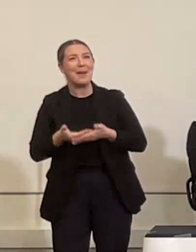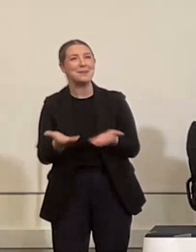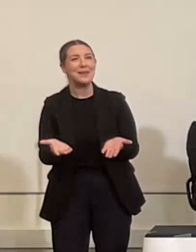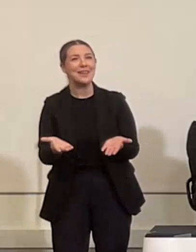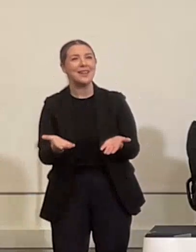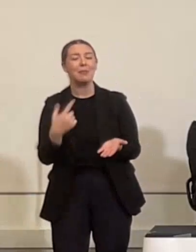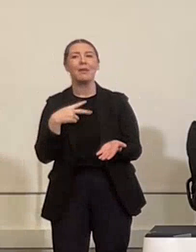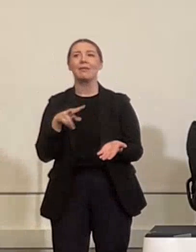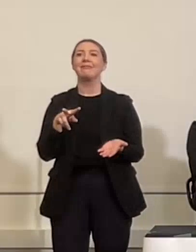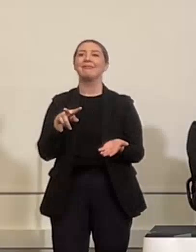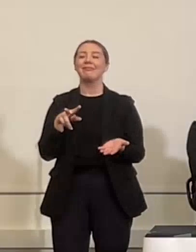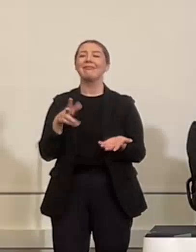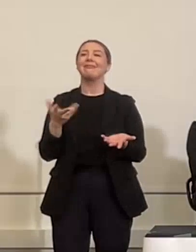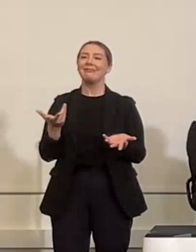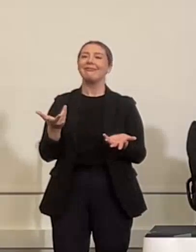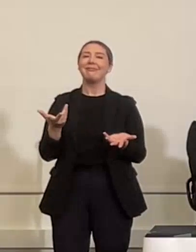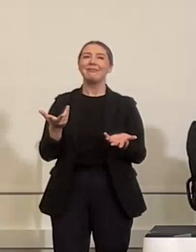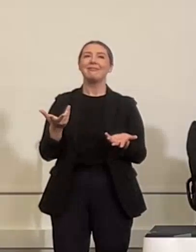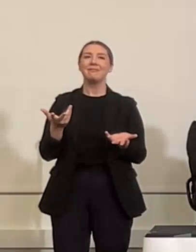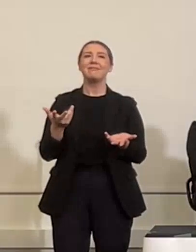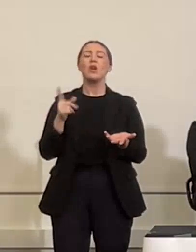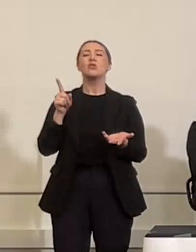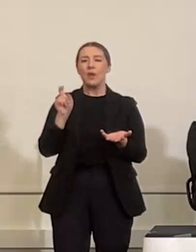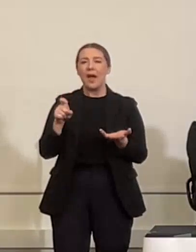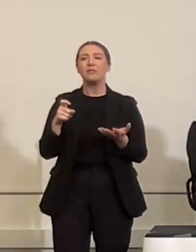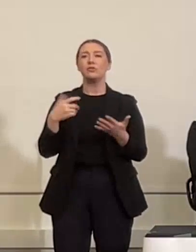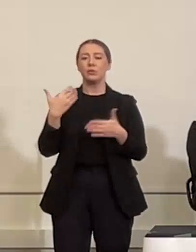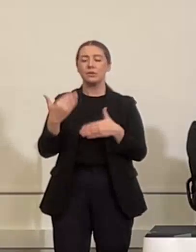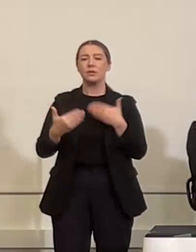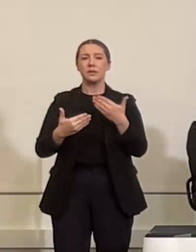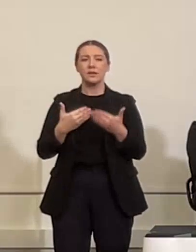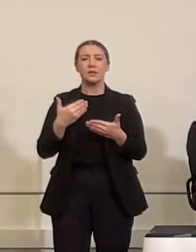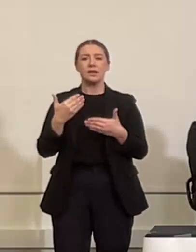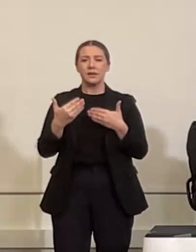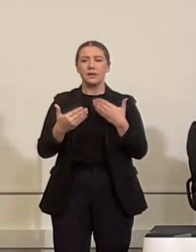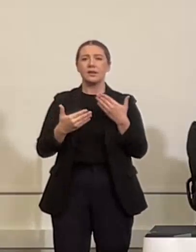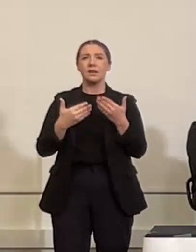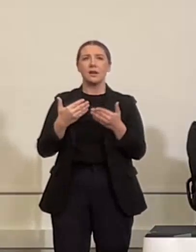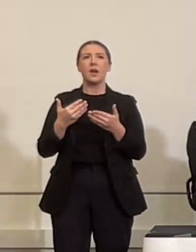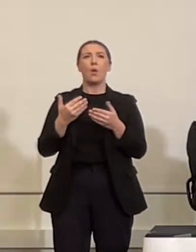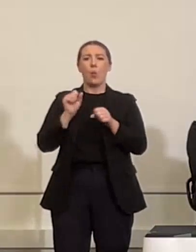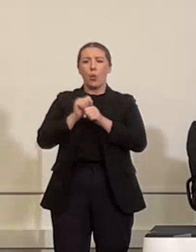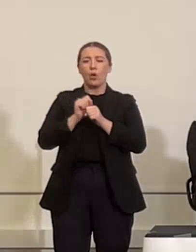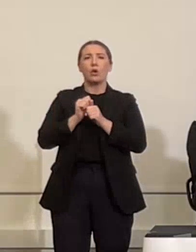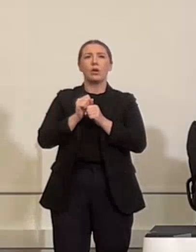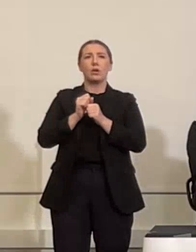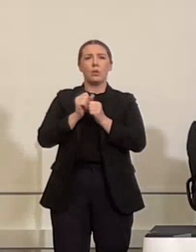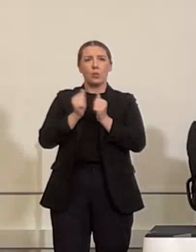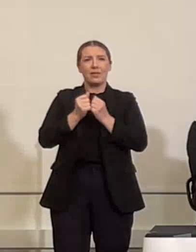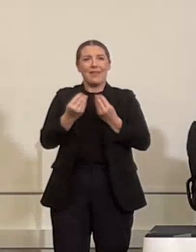And I think, I think you have to get to the point where your people work through empathy and just, you know, like kind of put